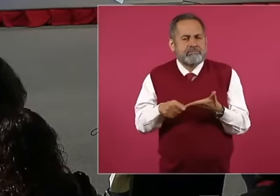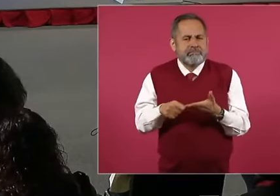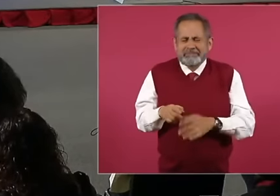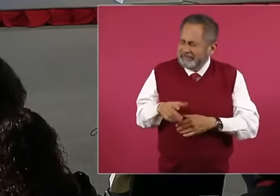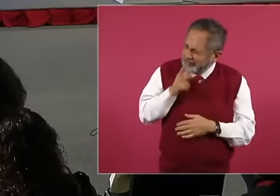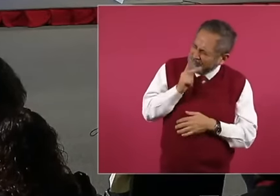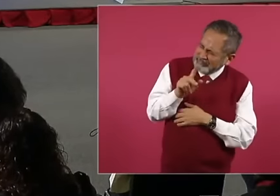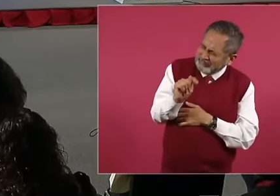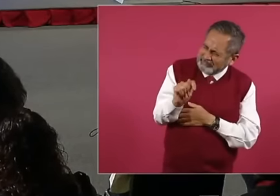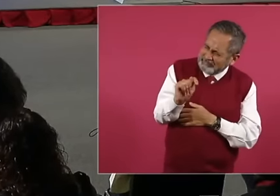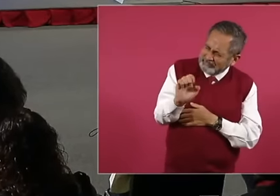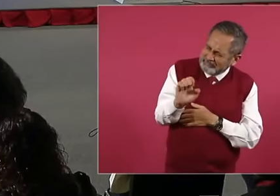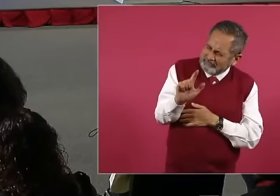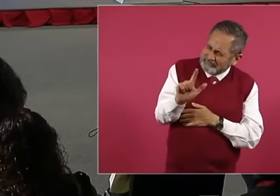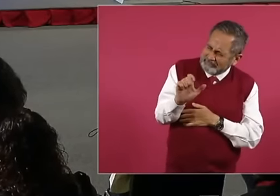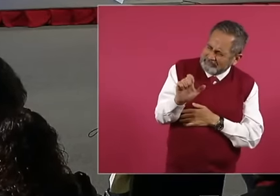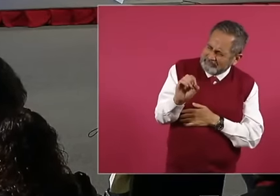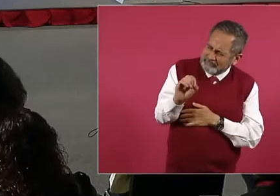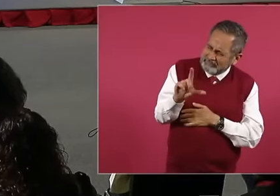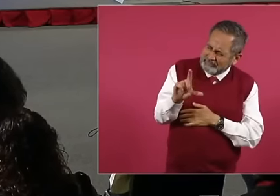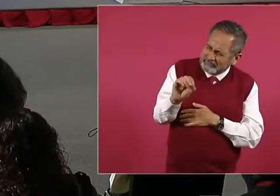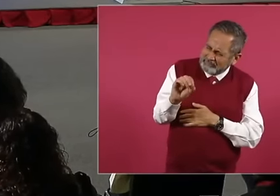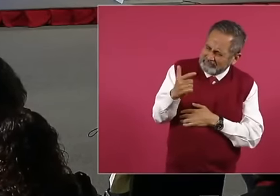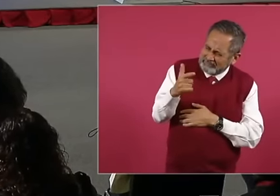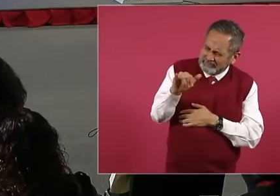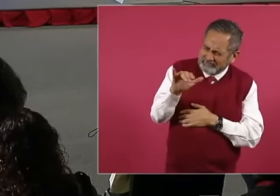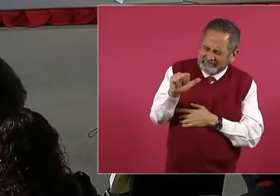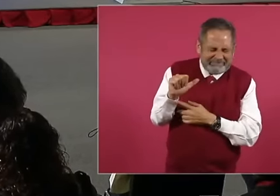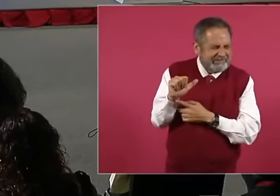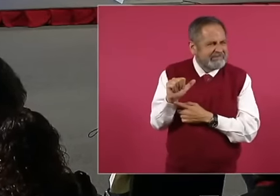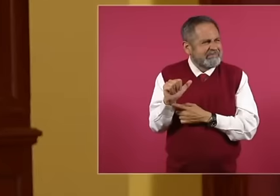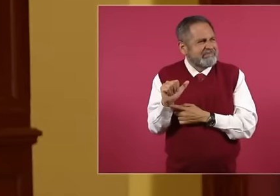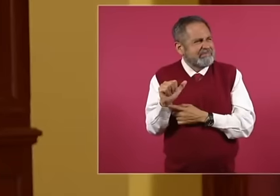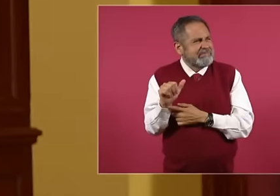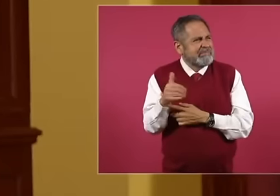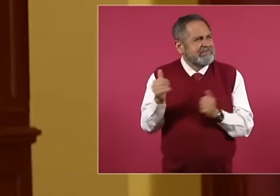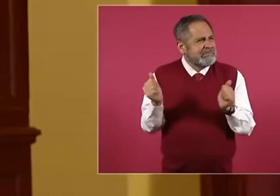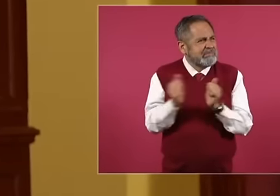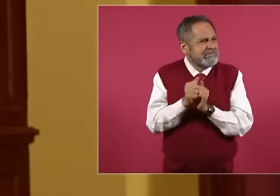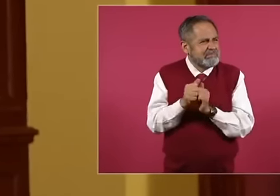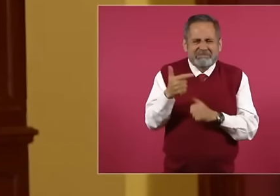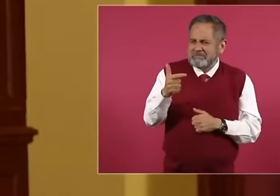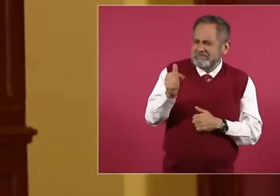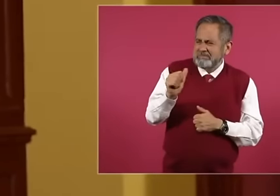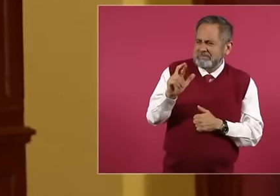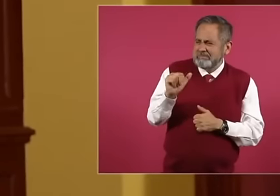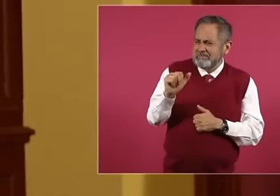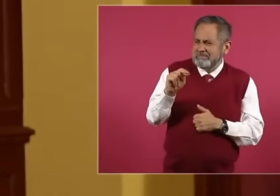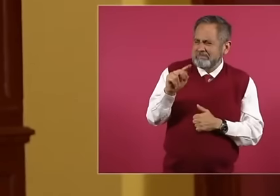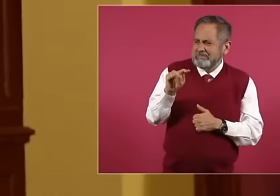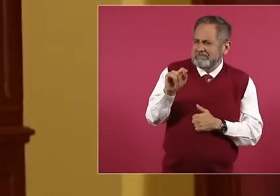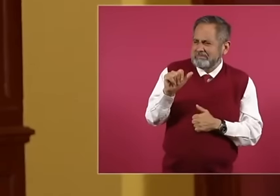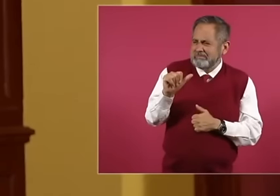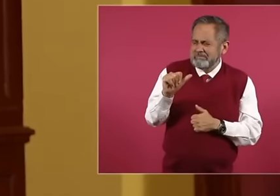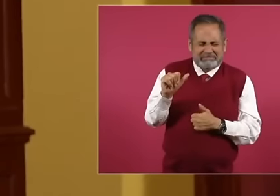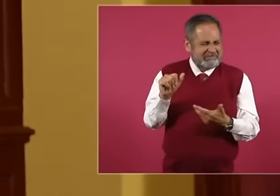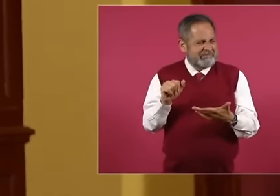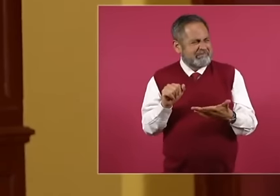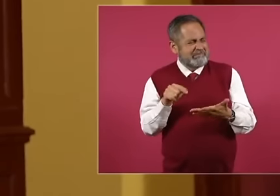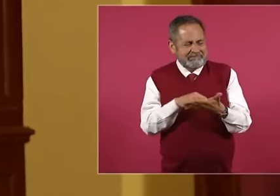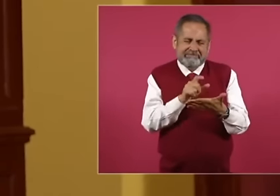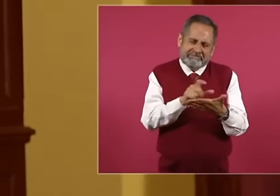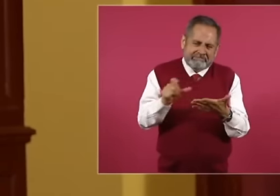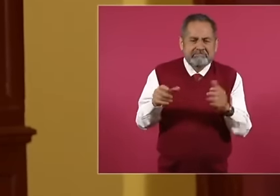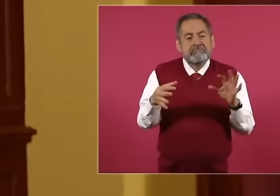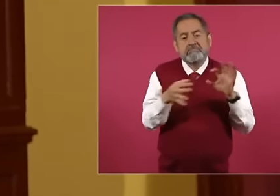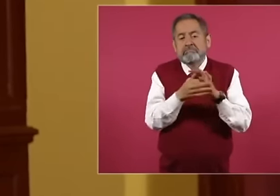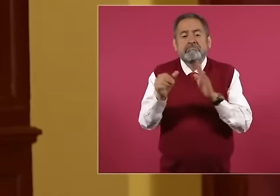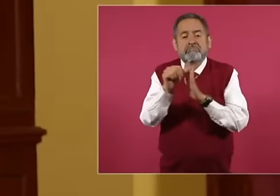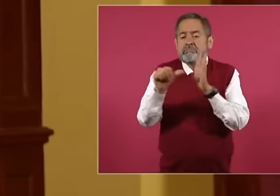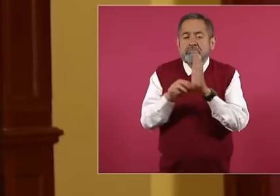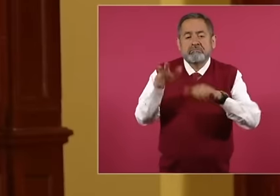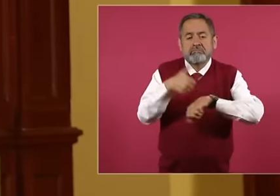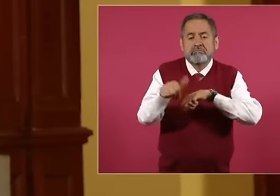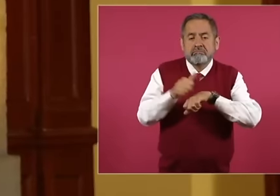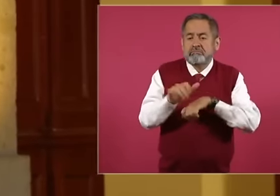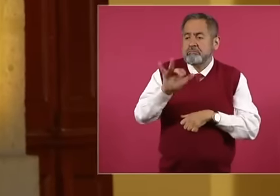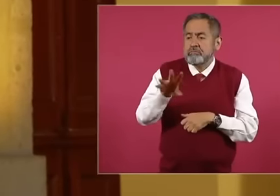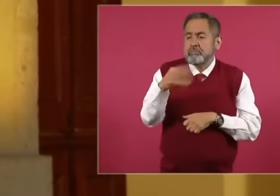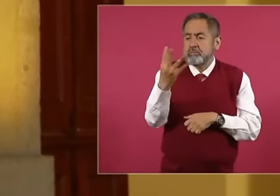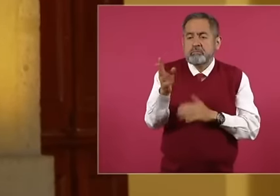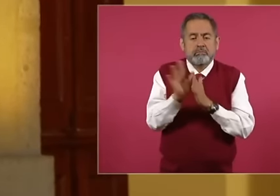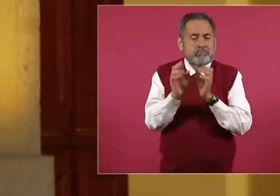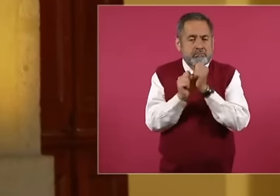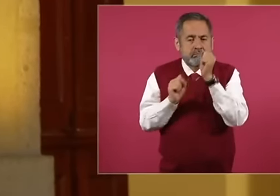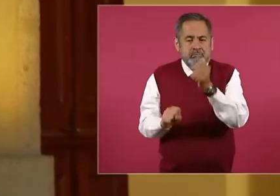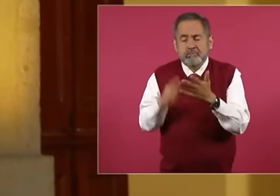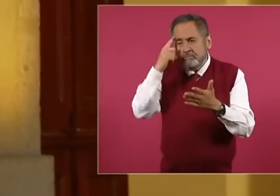logical guarantor and guarantor of the provisions of article 54 of the Constitution to consider